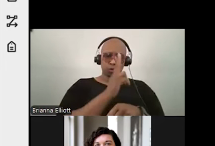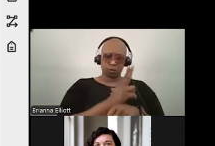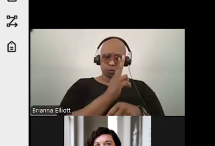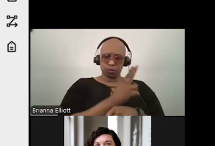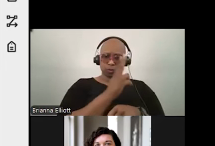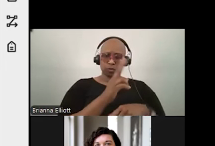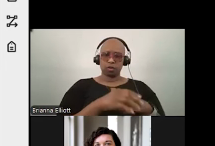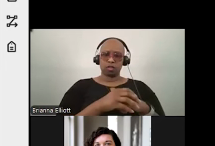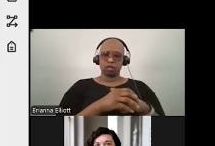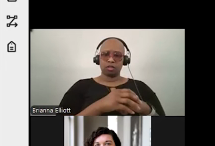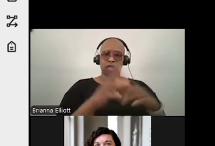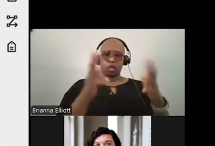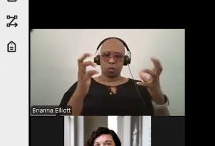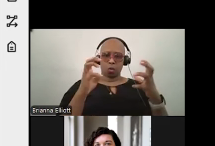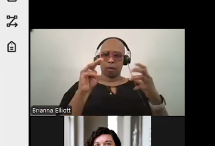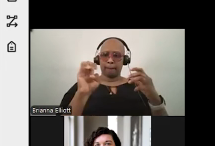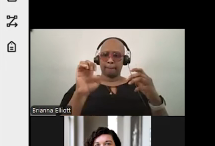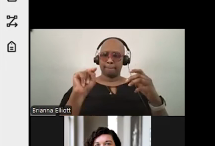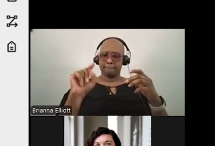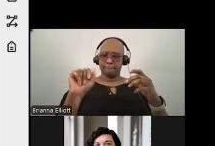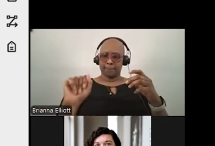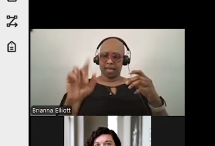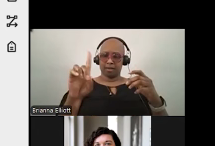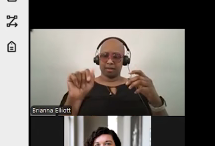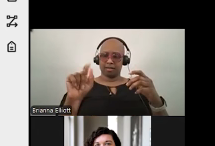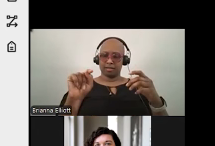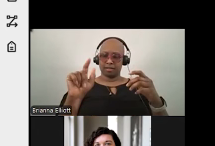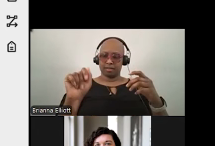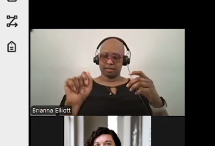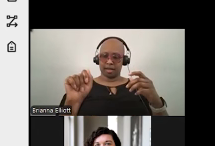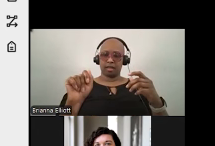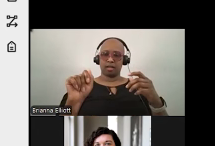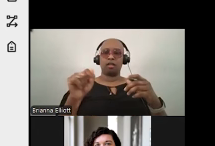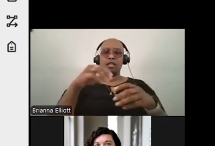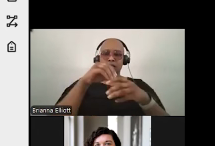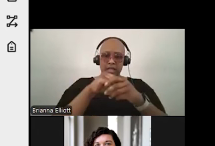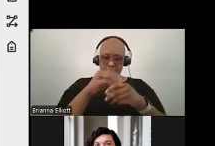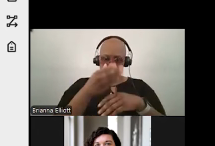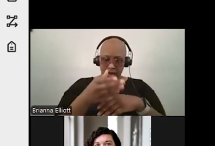want to put that metadata in. So, we can also say our author here, Alice Walker, cuz we know that,